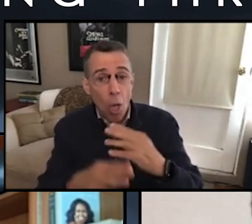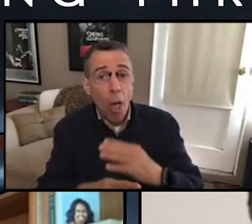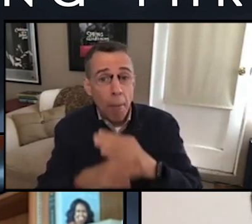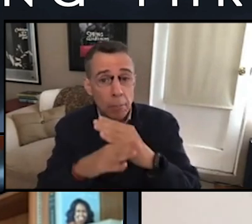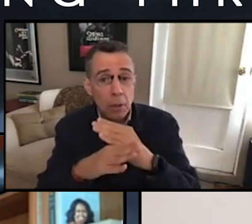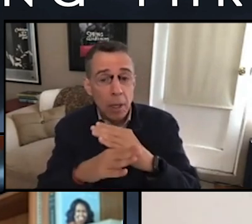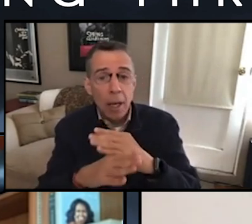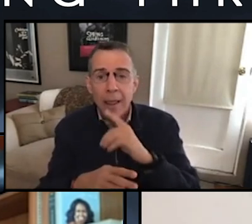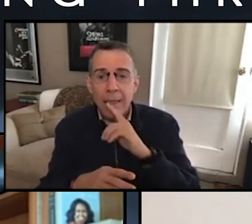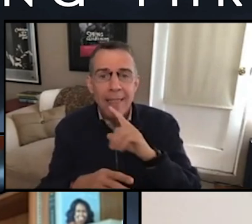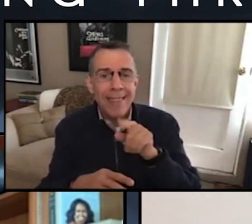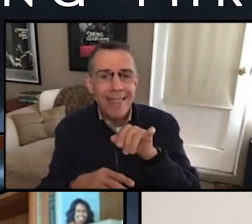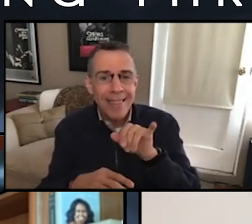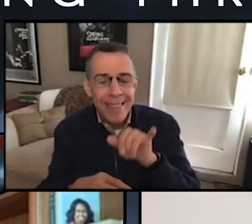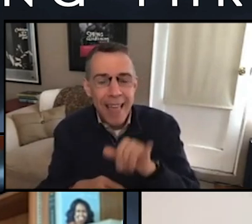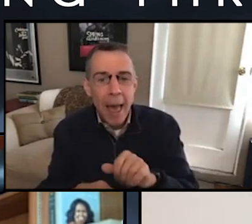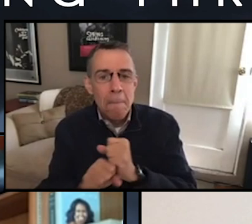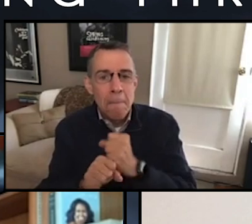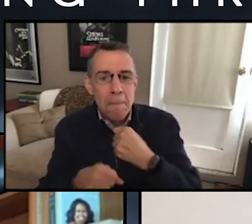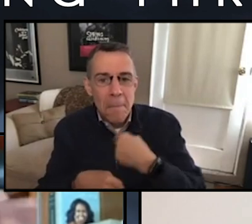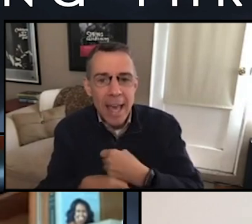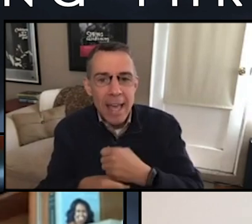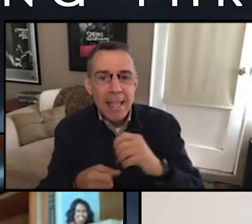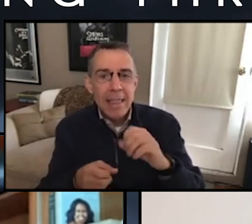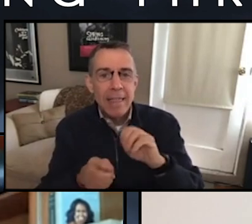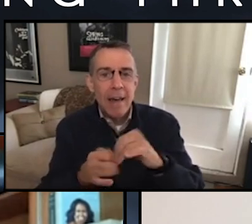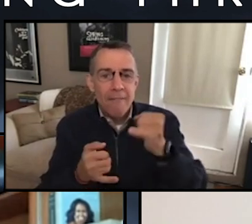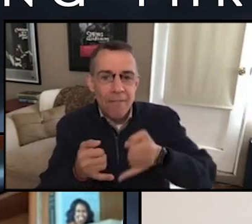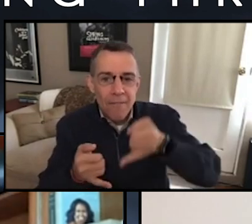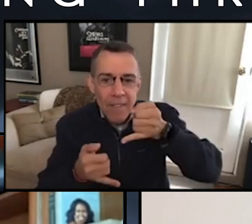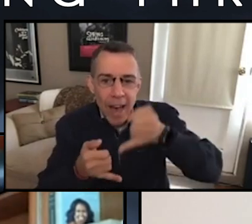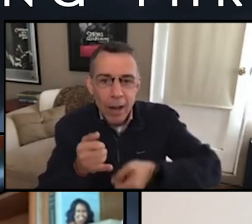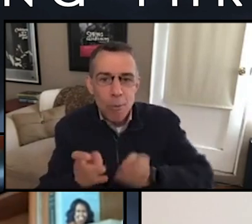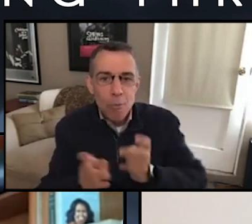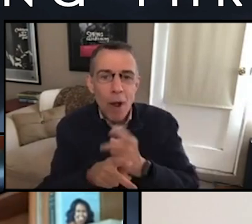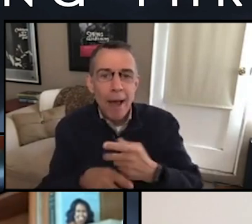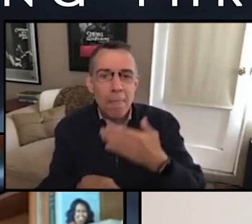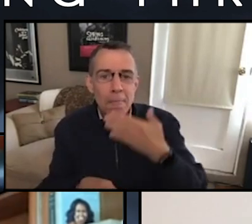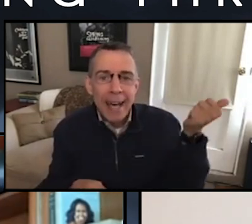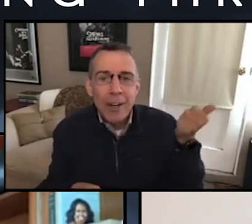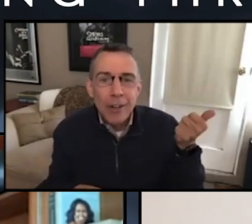very thing that make the final product, what it is. So it's like, we wouldn't,